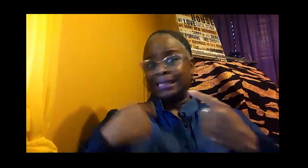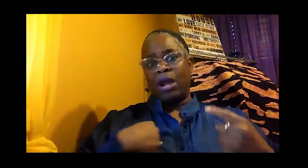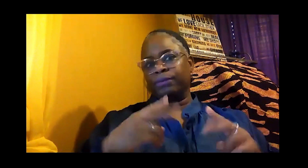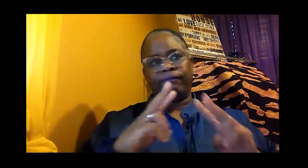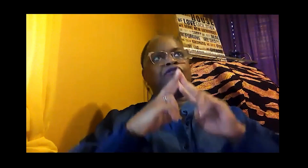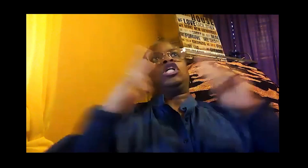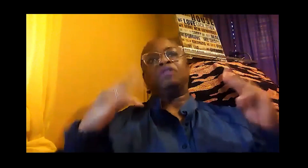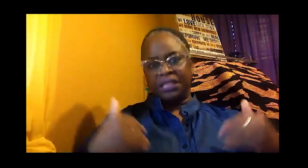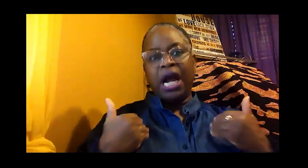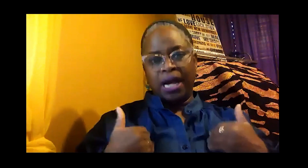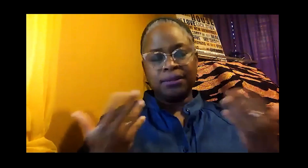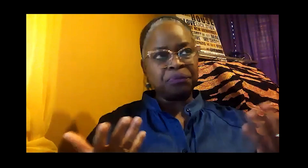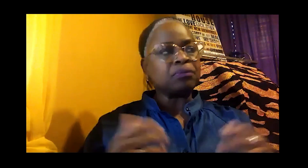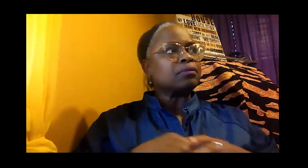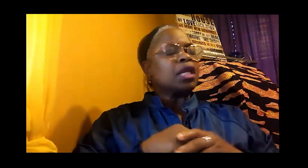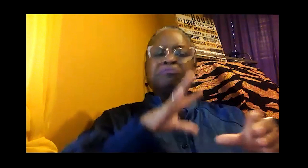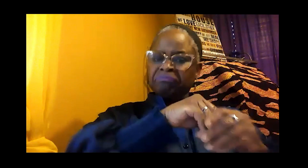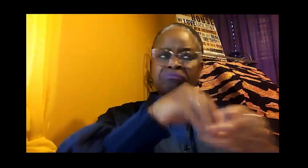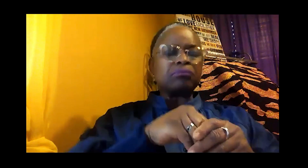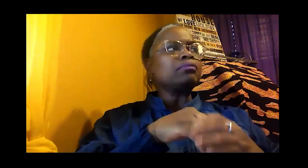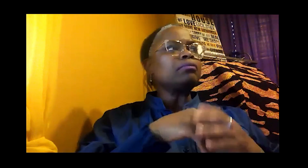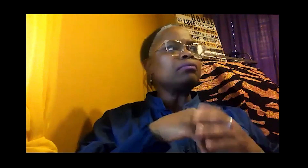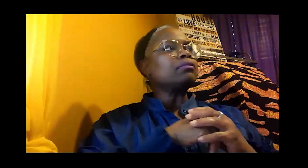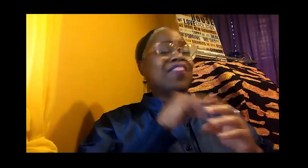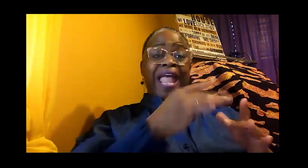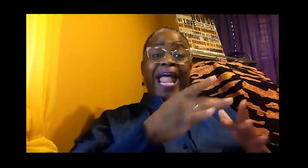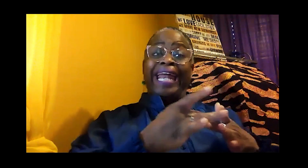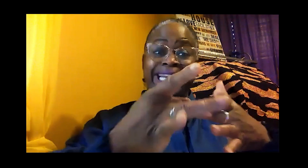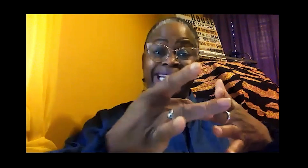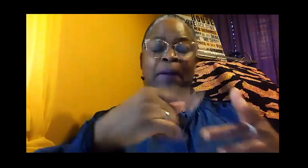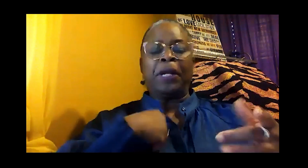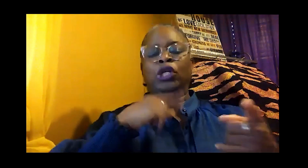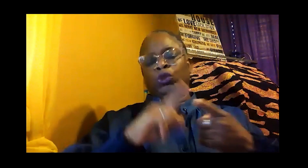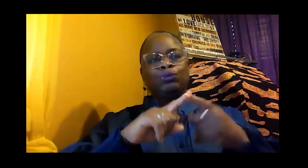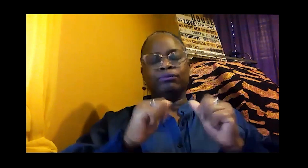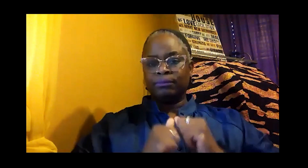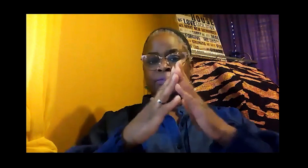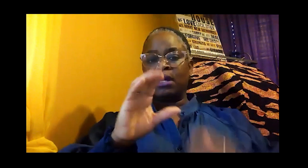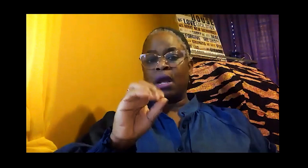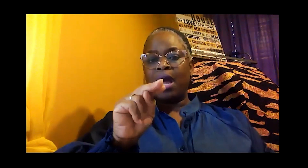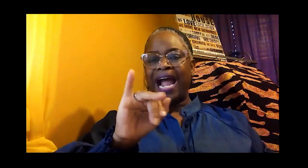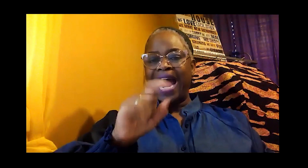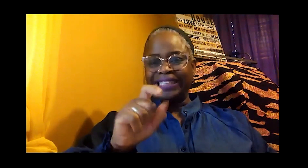I've been acting since I was young. Later on, when I was much older, I felt led to form my company,